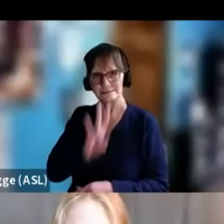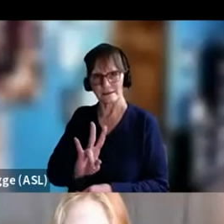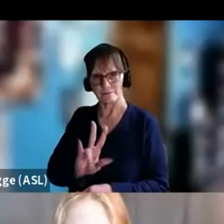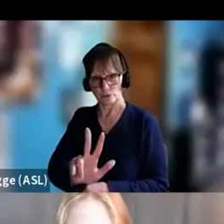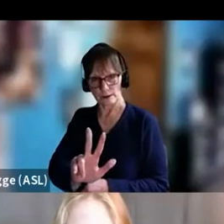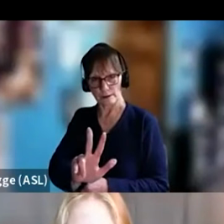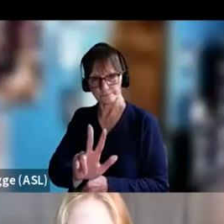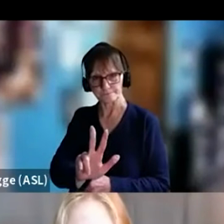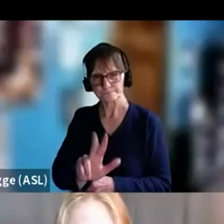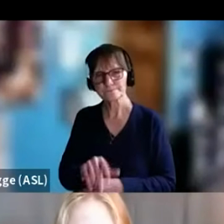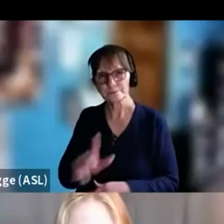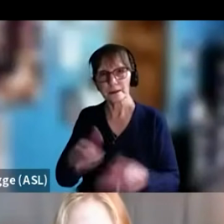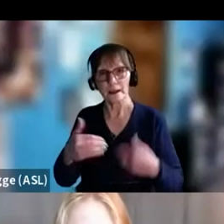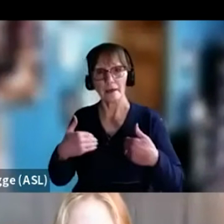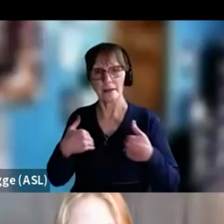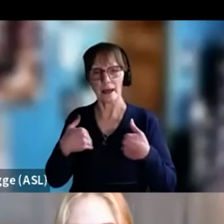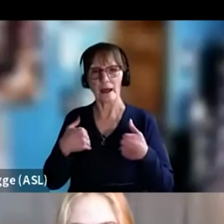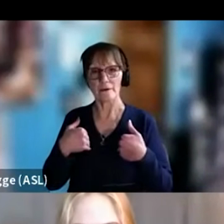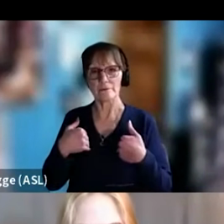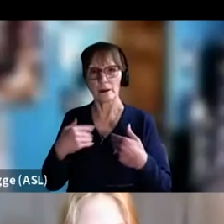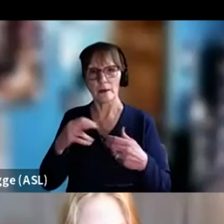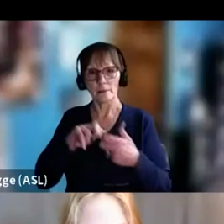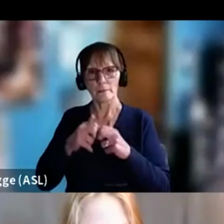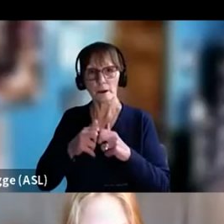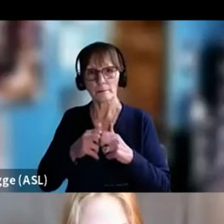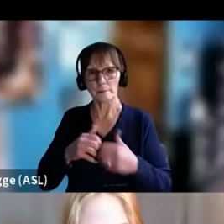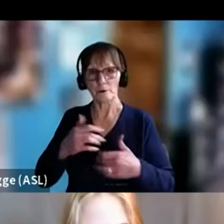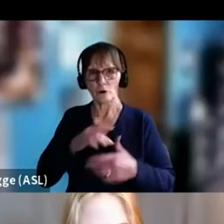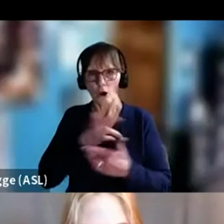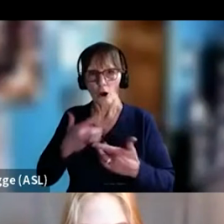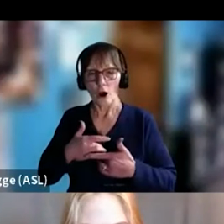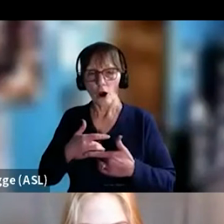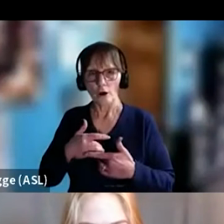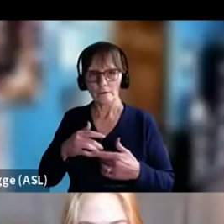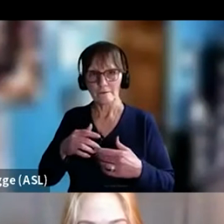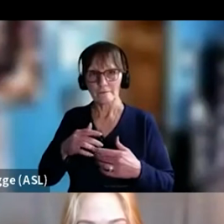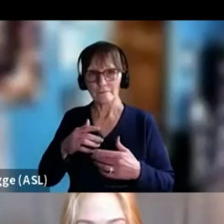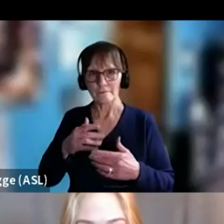and they have the trifecta of congestive heart failure, COPD, and asthma.